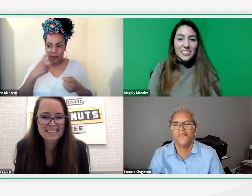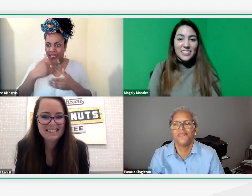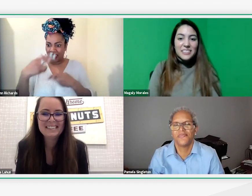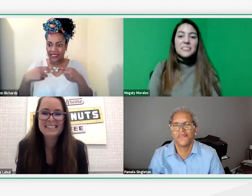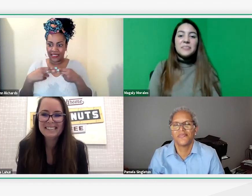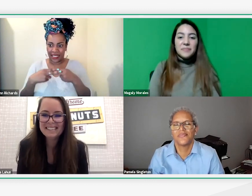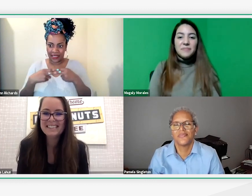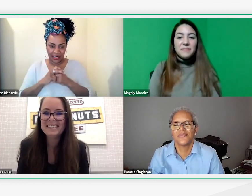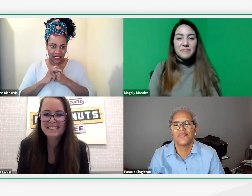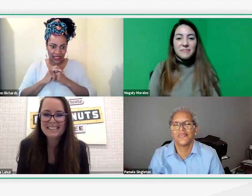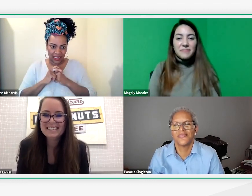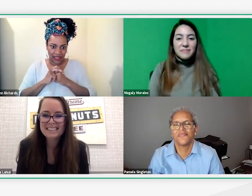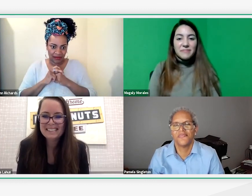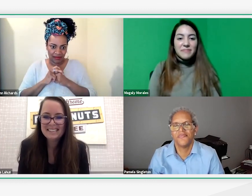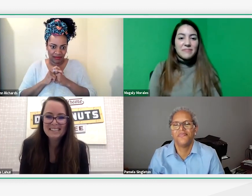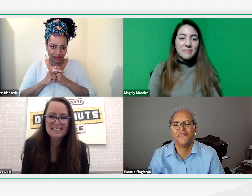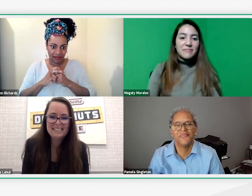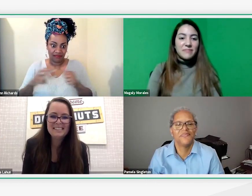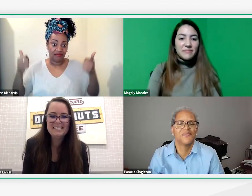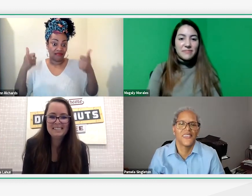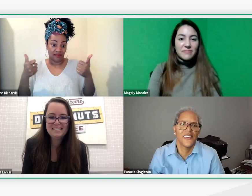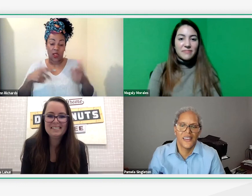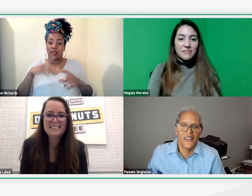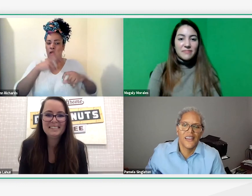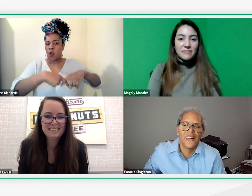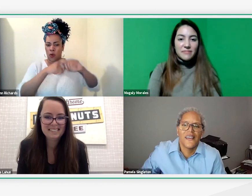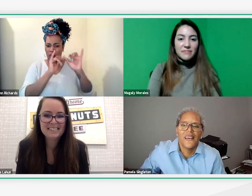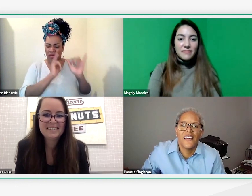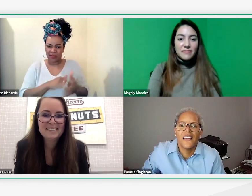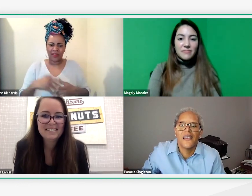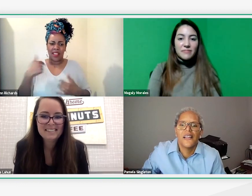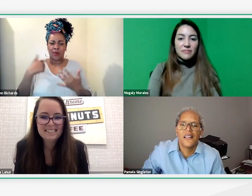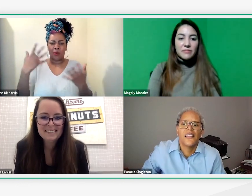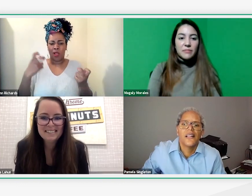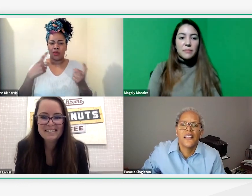OK, let's get ready to wrap up. Thank you so much for your responses. Next slide, please.